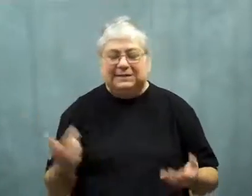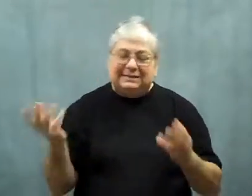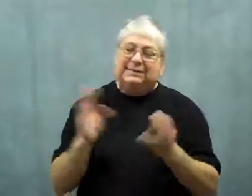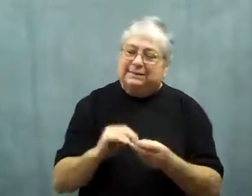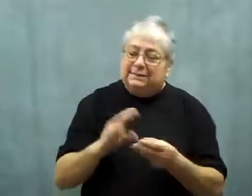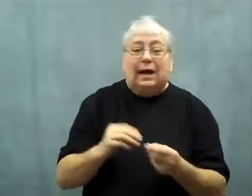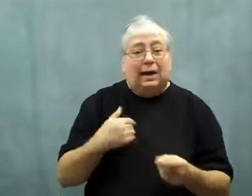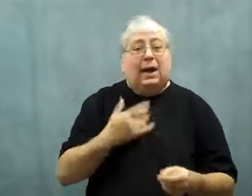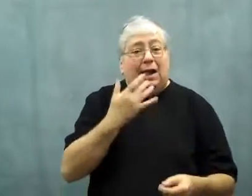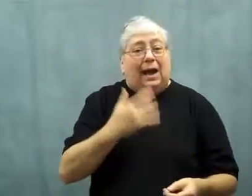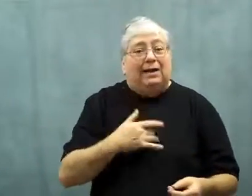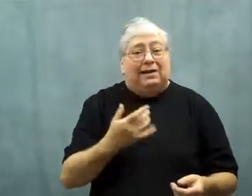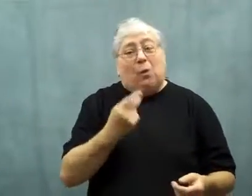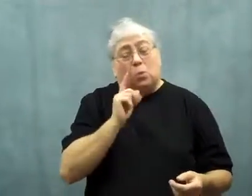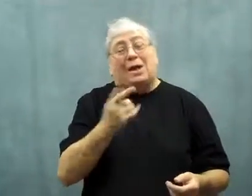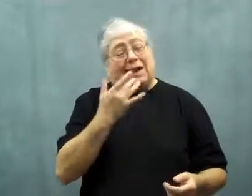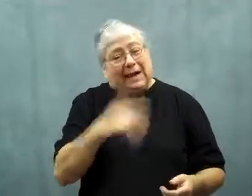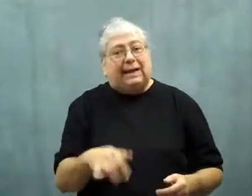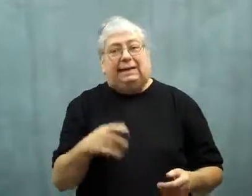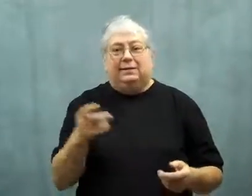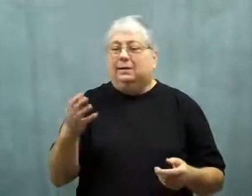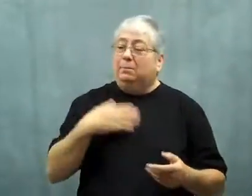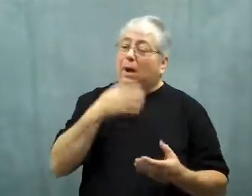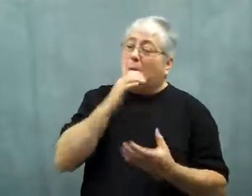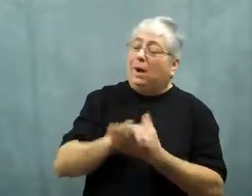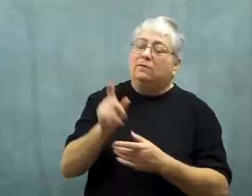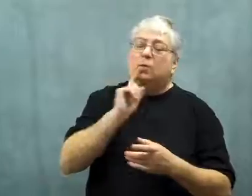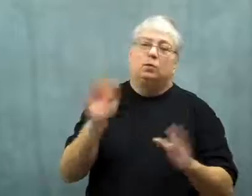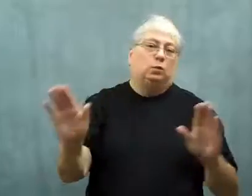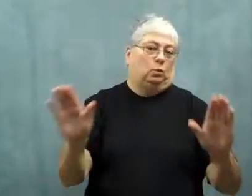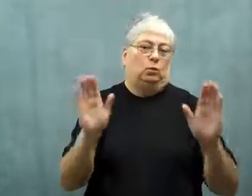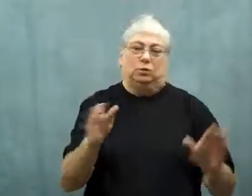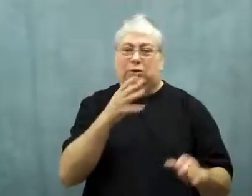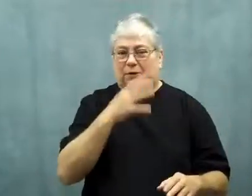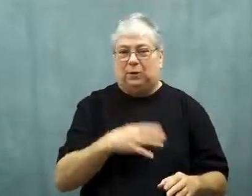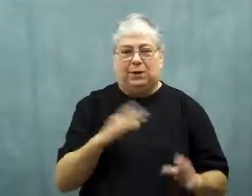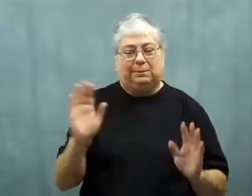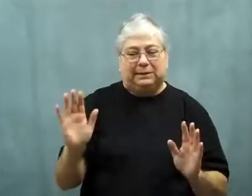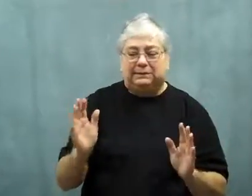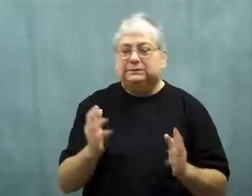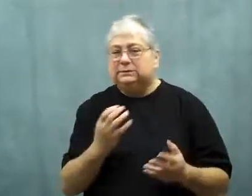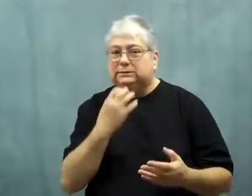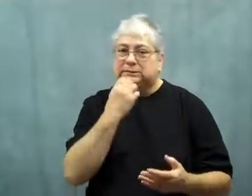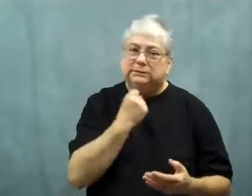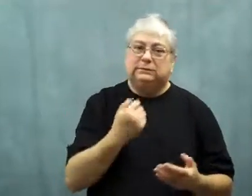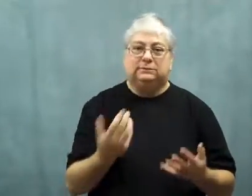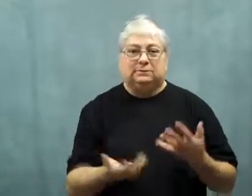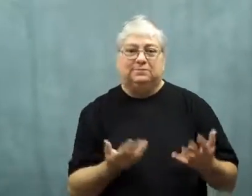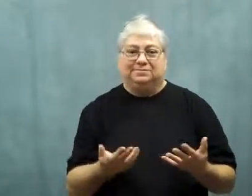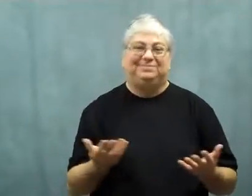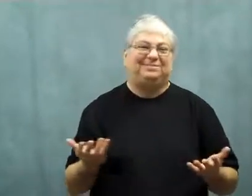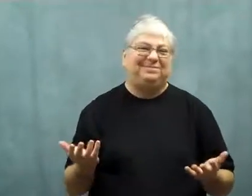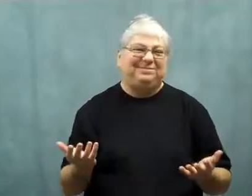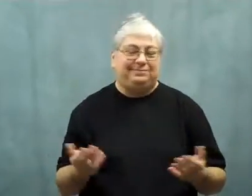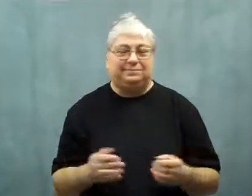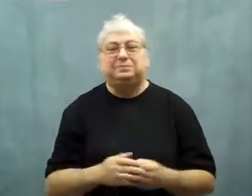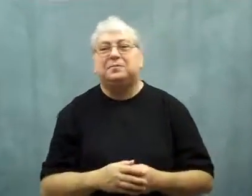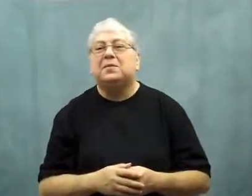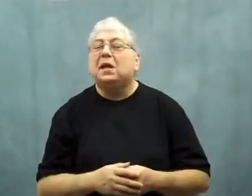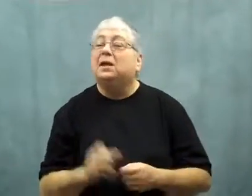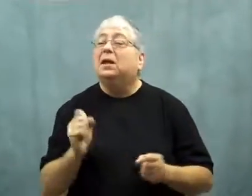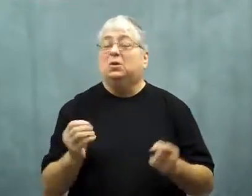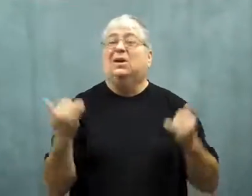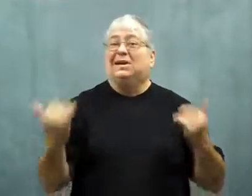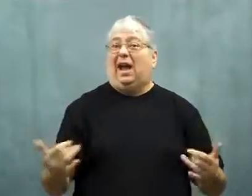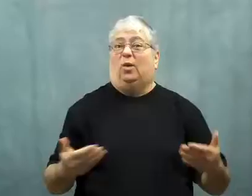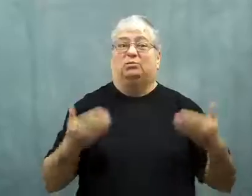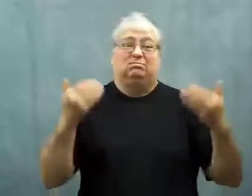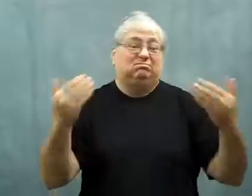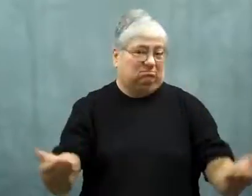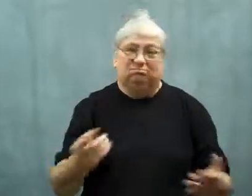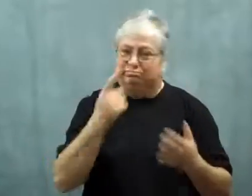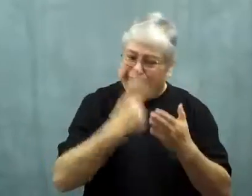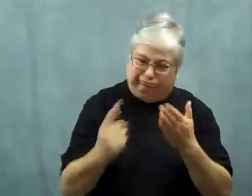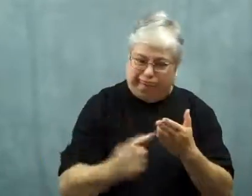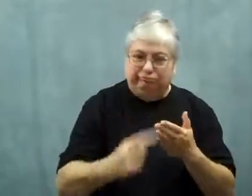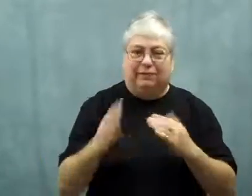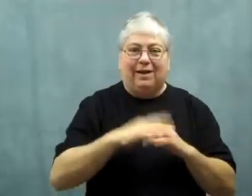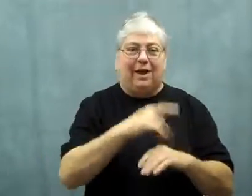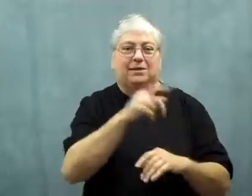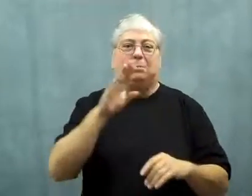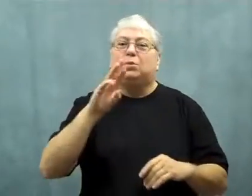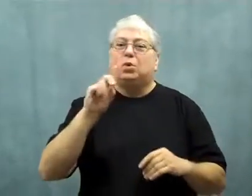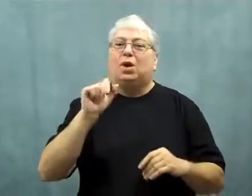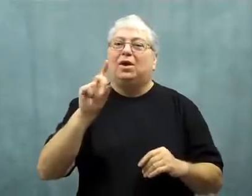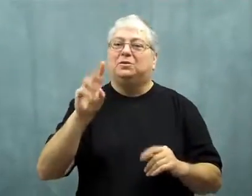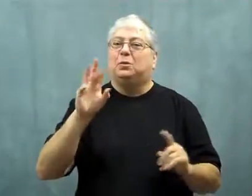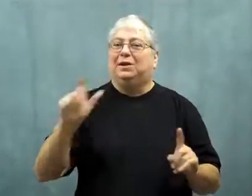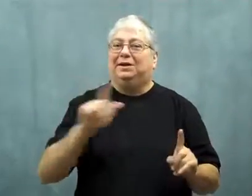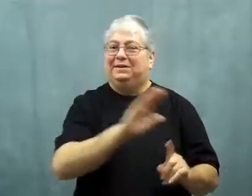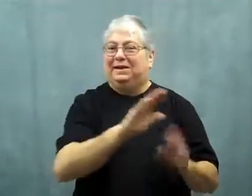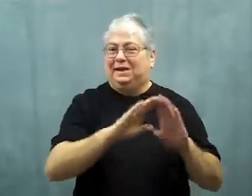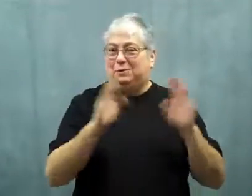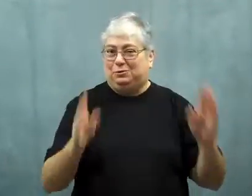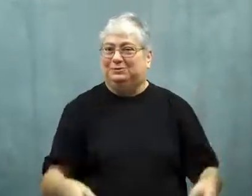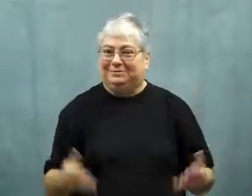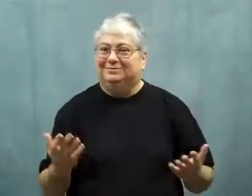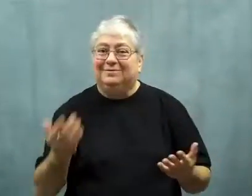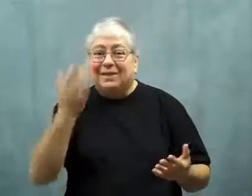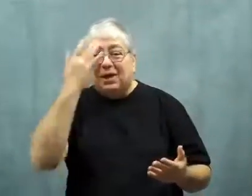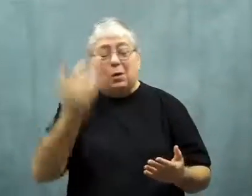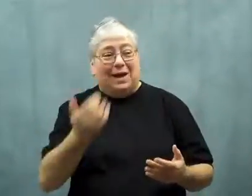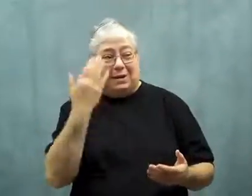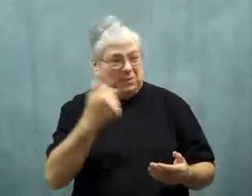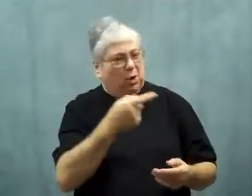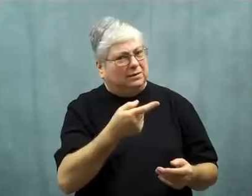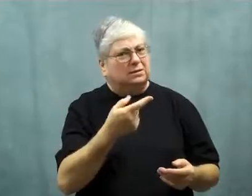He said he was lucky to have a wonderful woman as his wife.